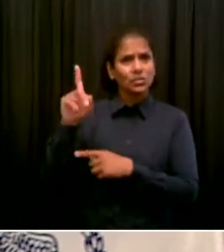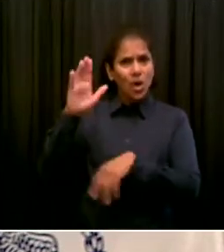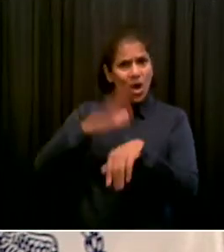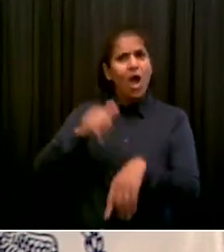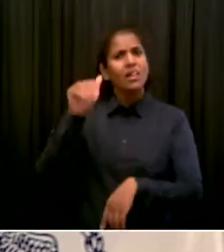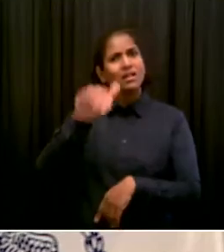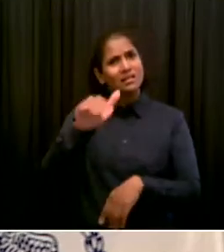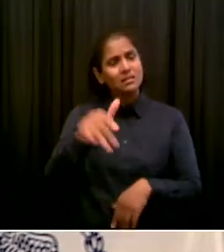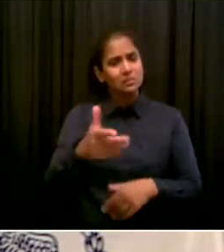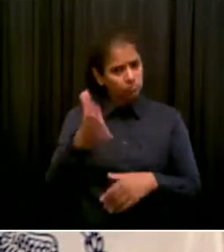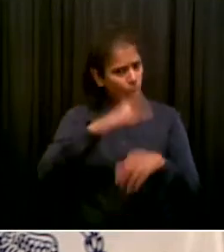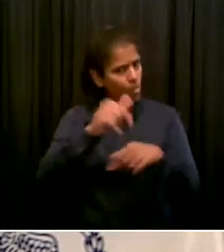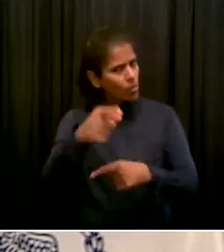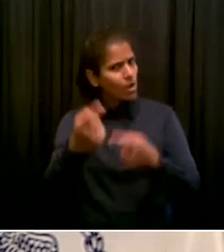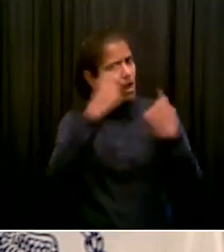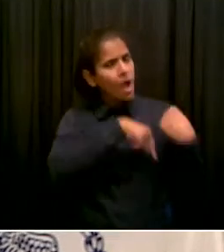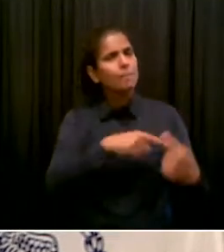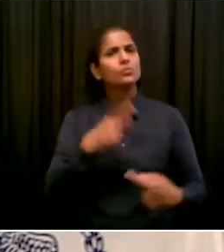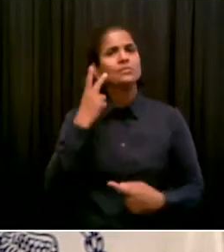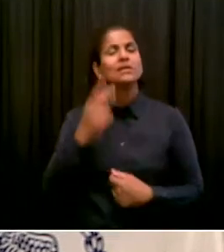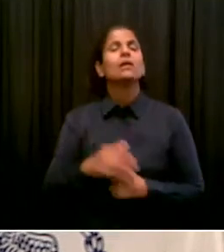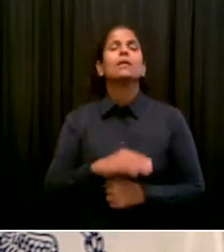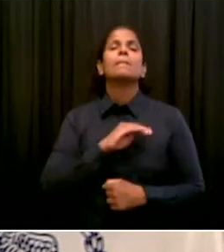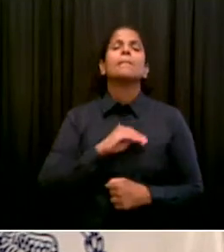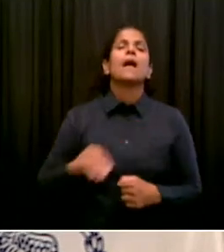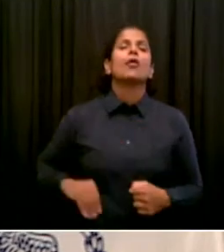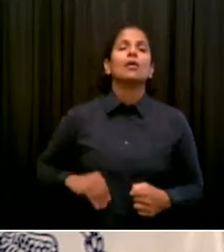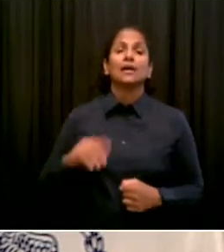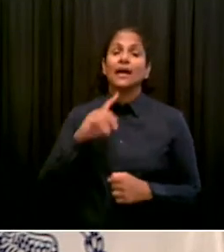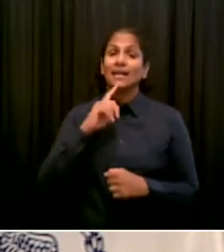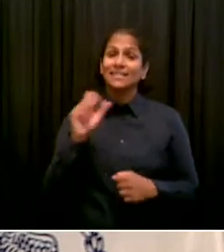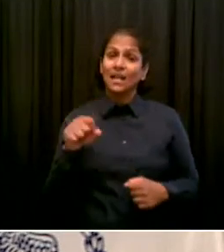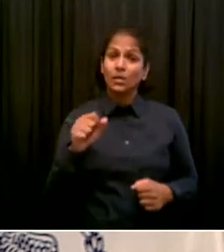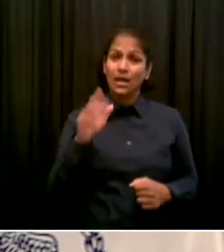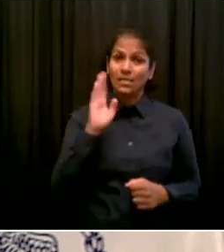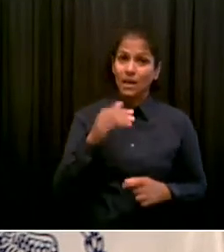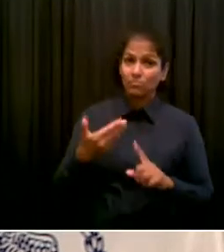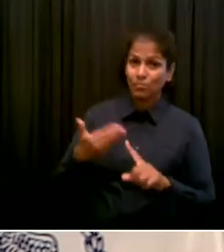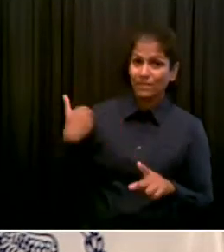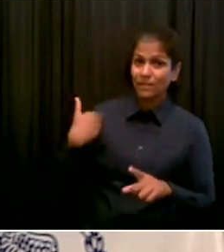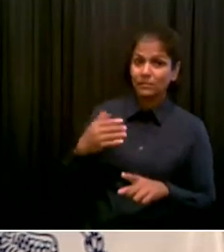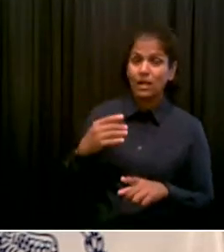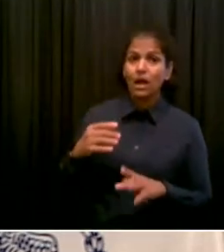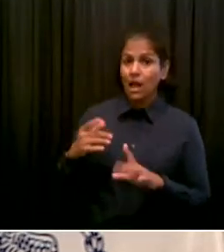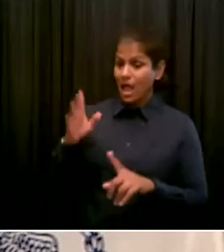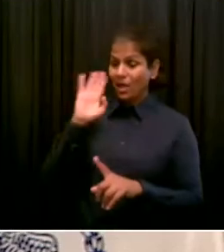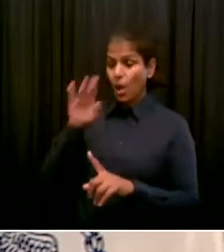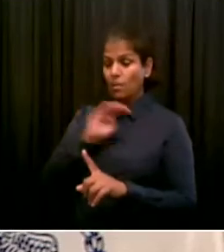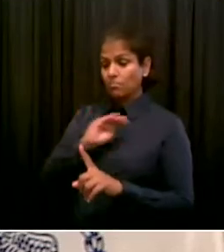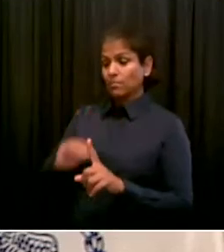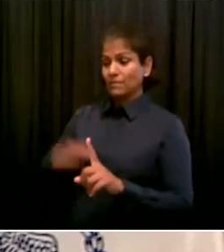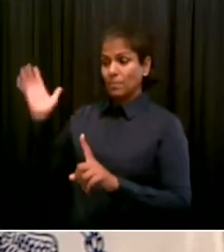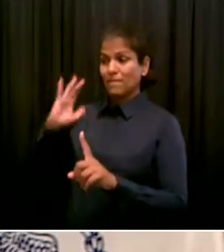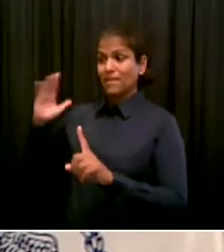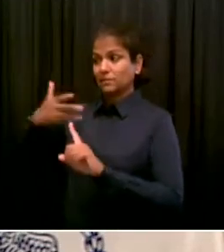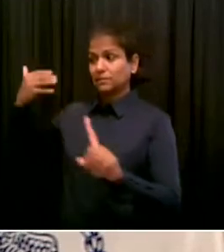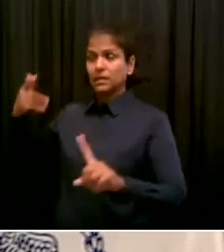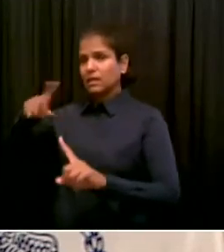GOOD MORNING, MAYOR. I AM WONDERING WHY HAVEN'T YOU VISITED RIKERS IN FOUR YEARS AND DO YOU HAVE PLANS TO GO THERE? WE JUST RECEIVED A STATEMENT FROM GIOVANNI WILLIAMS CALLING